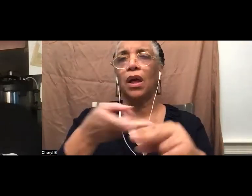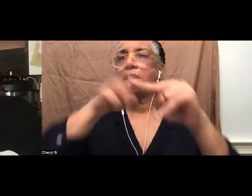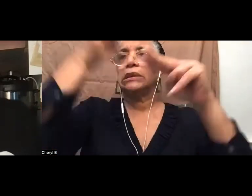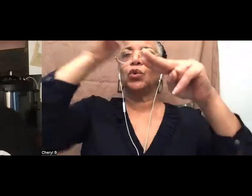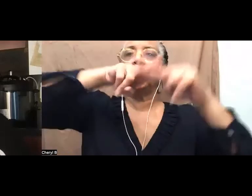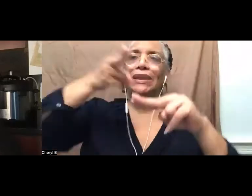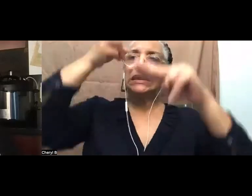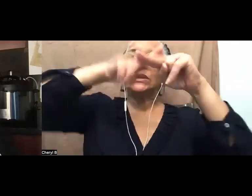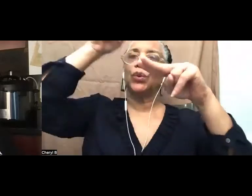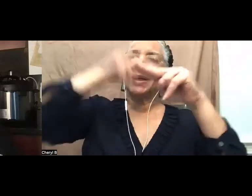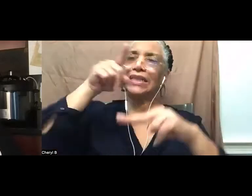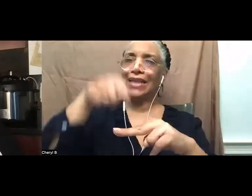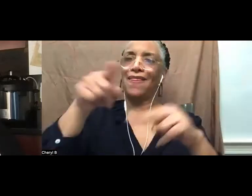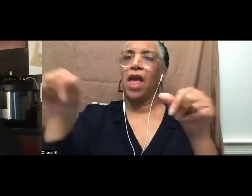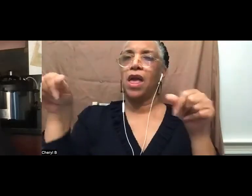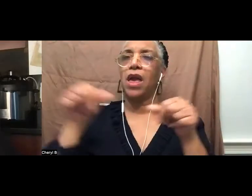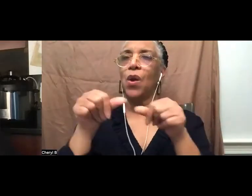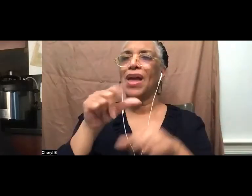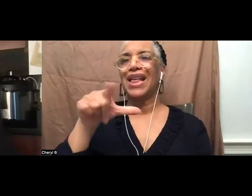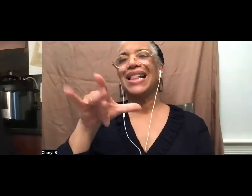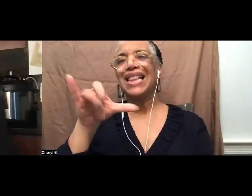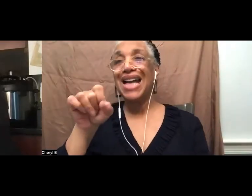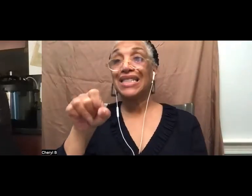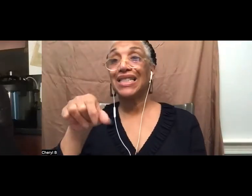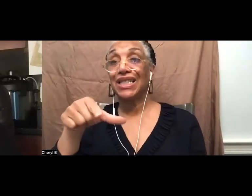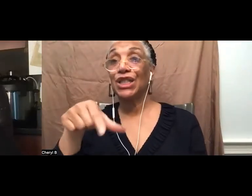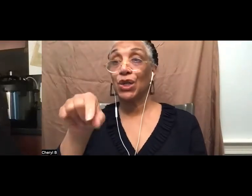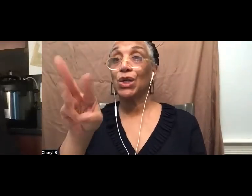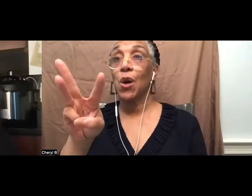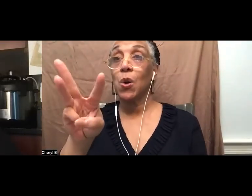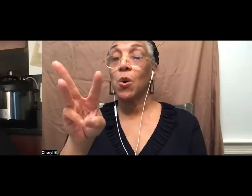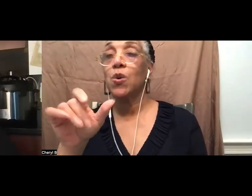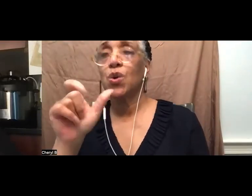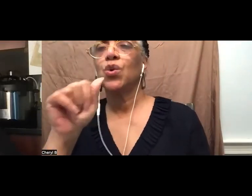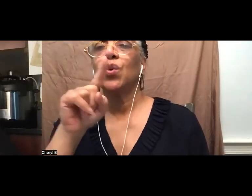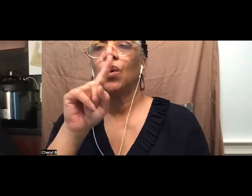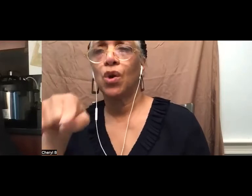You could come to the UK at that time without having a COVID vaccine